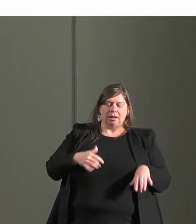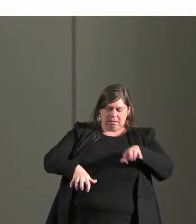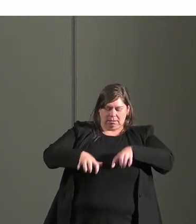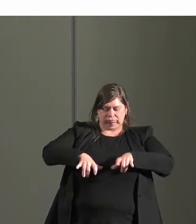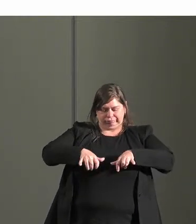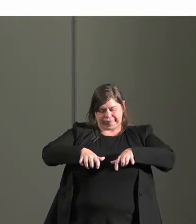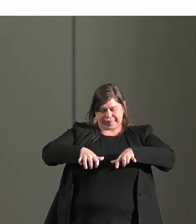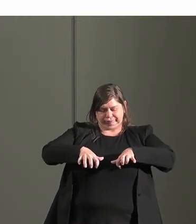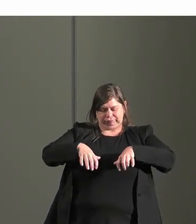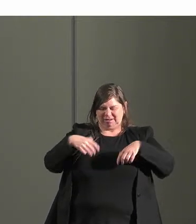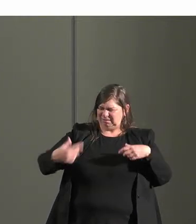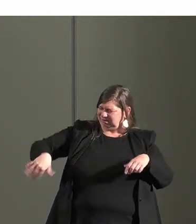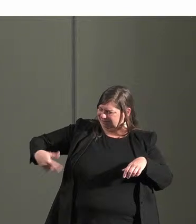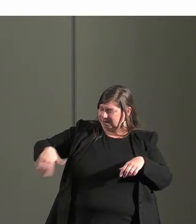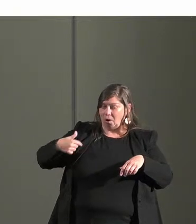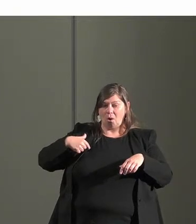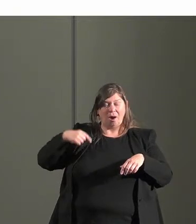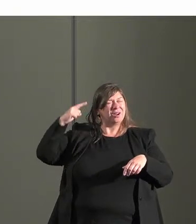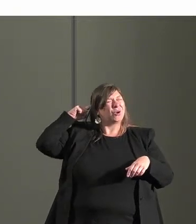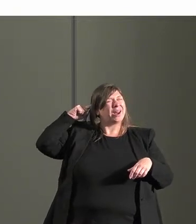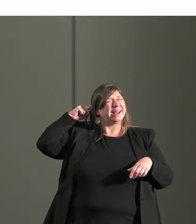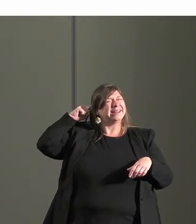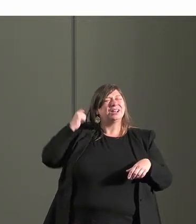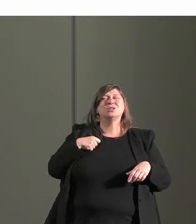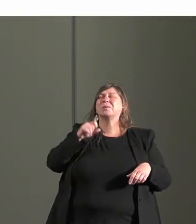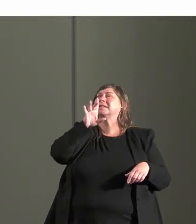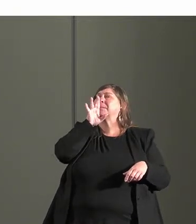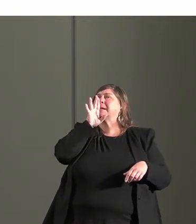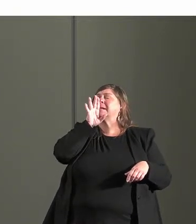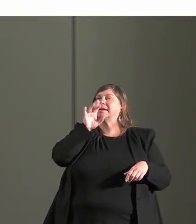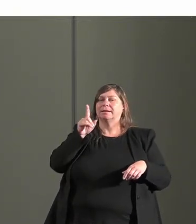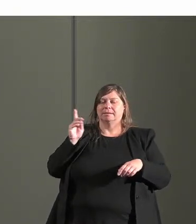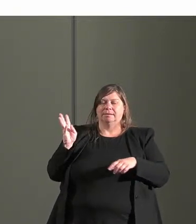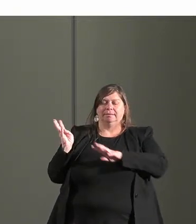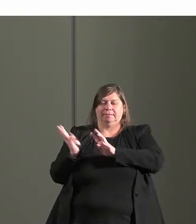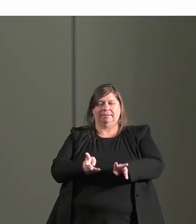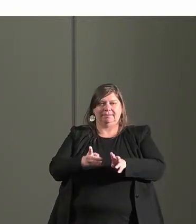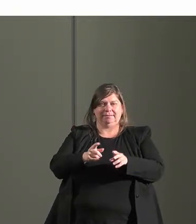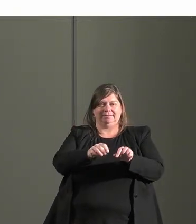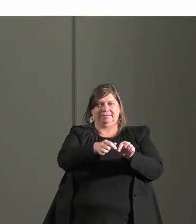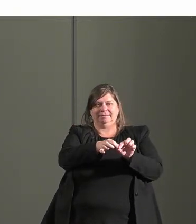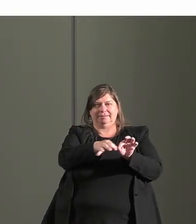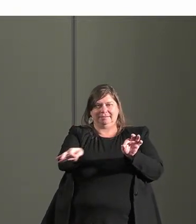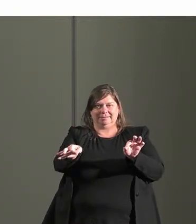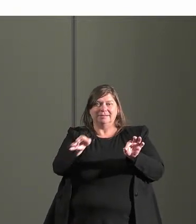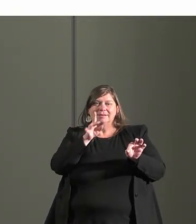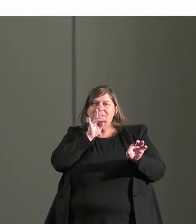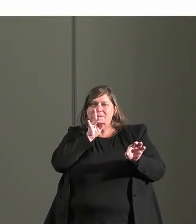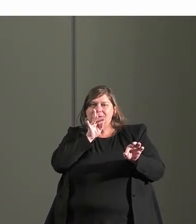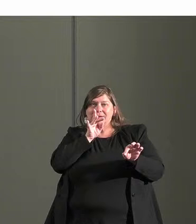is voice typing. You get tired of typing, or you have a great